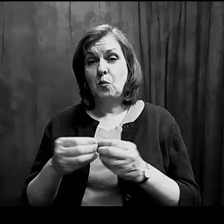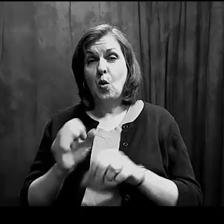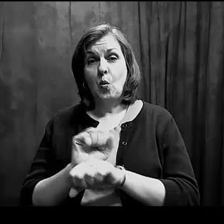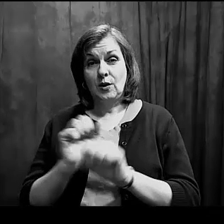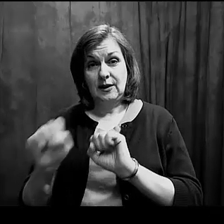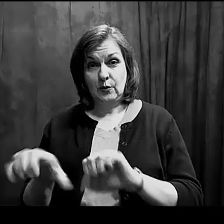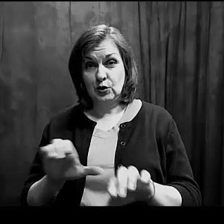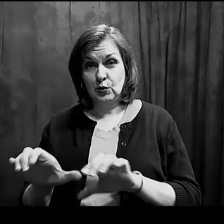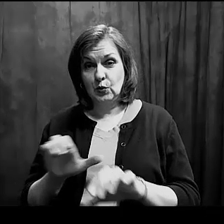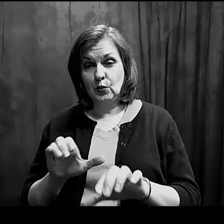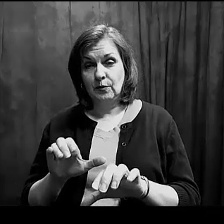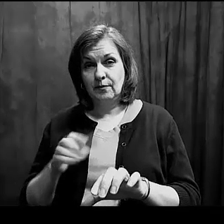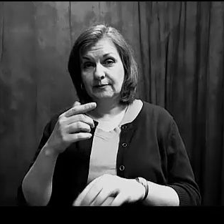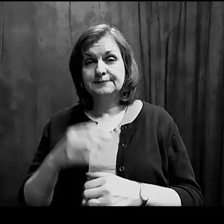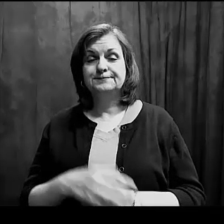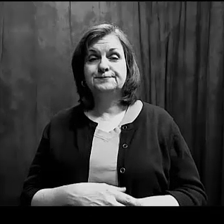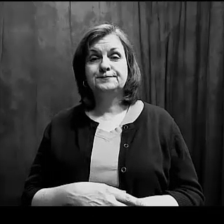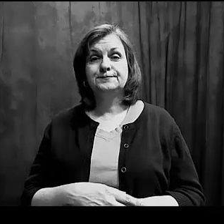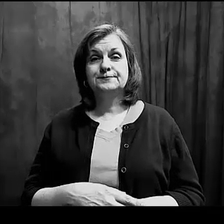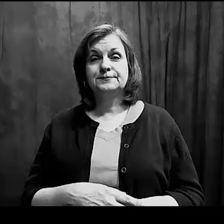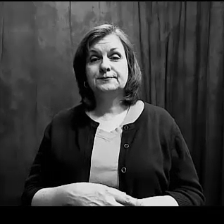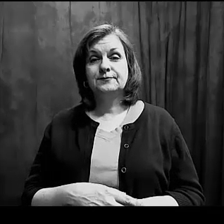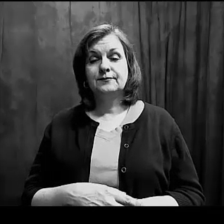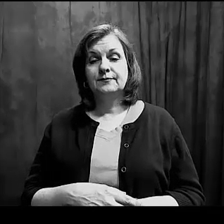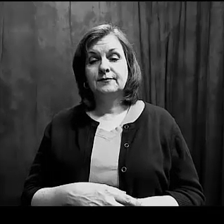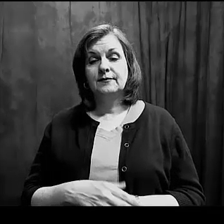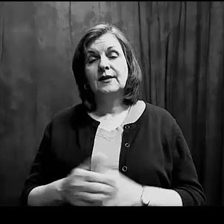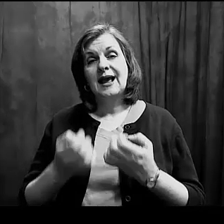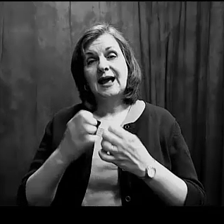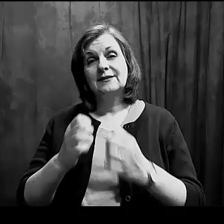enzymes we usually look at is being proteins as we mentioned